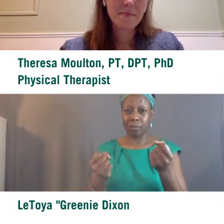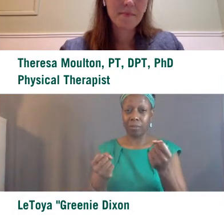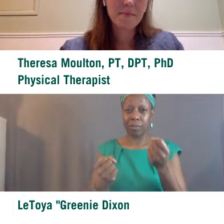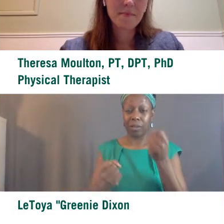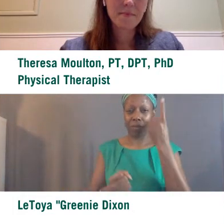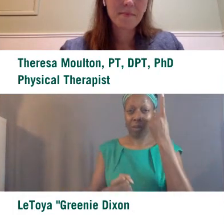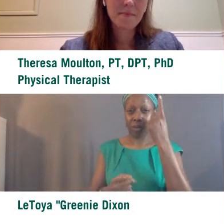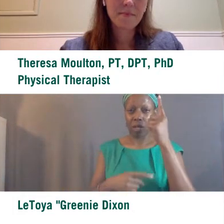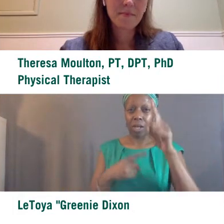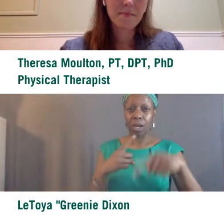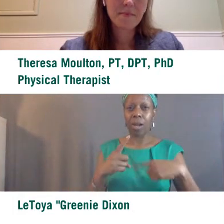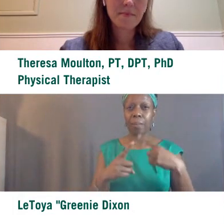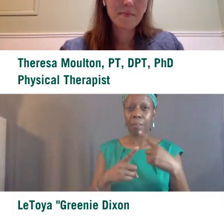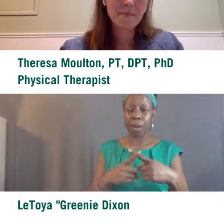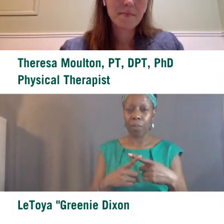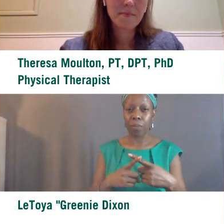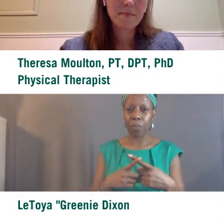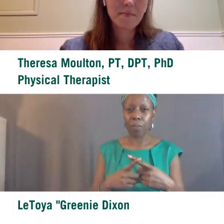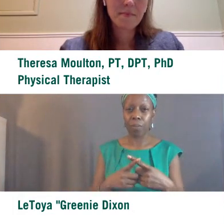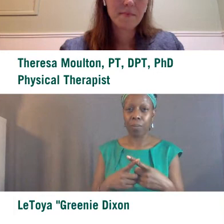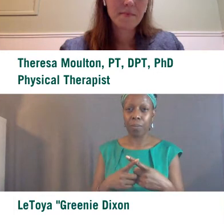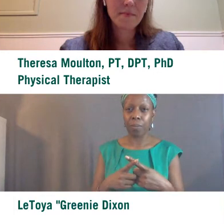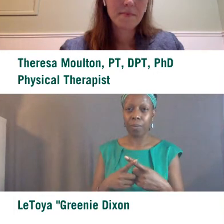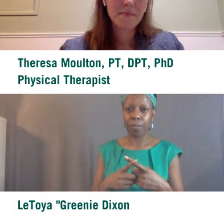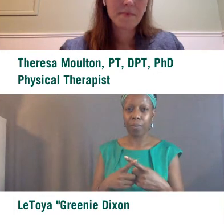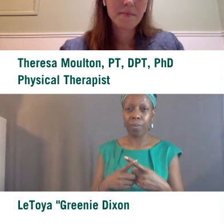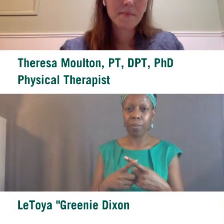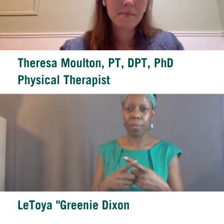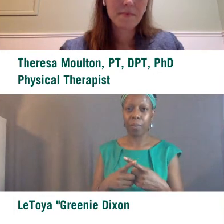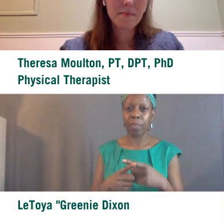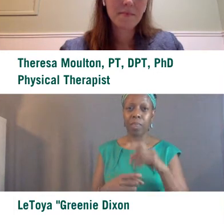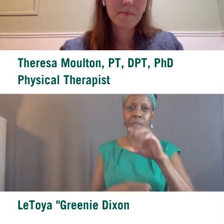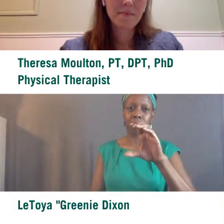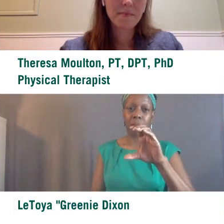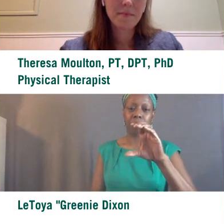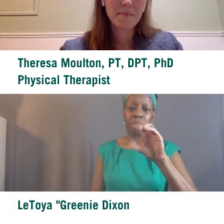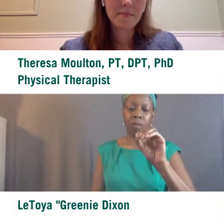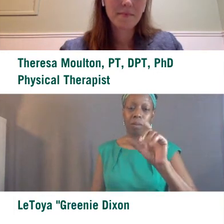about the collagen being stiffer for children